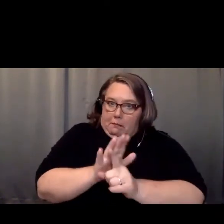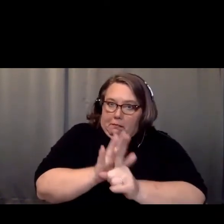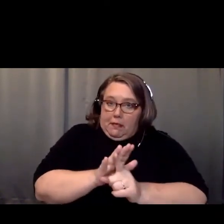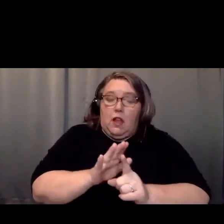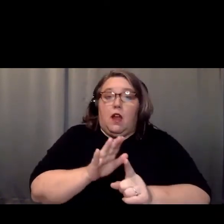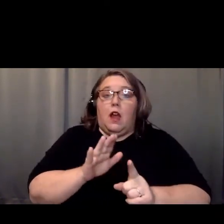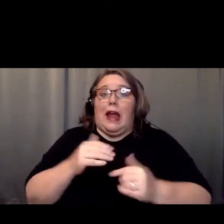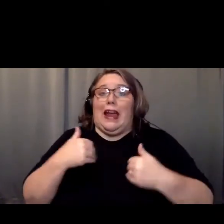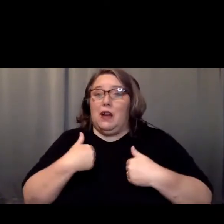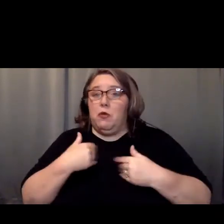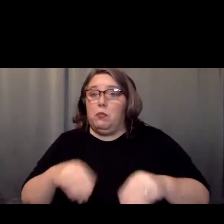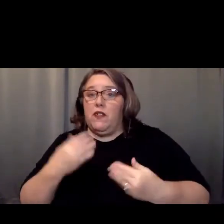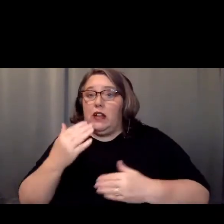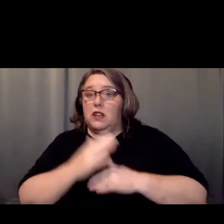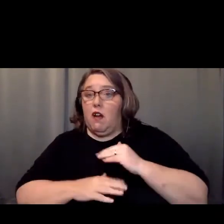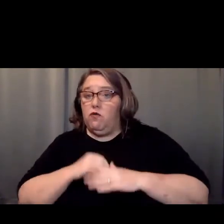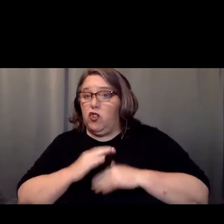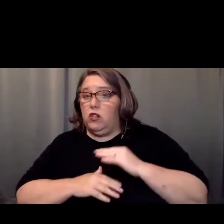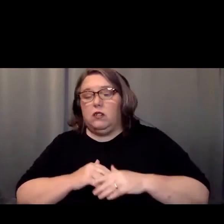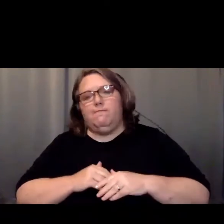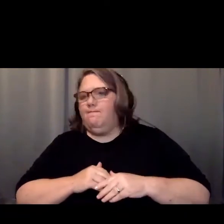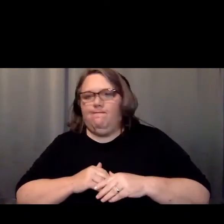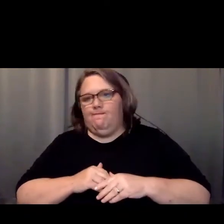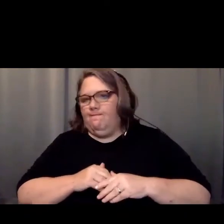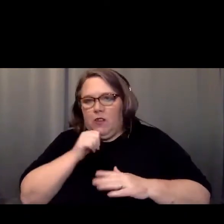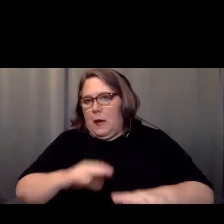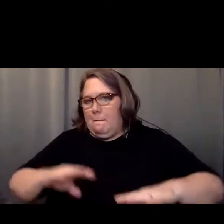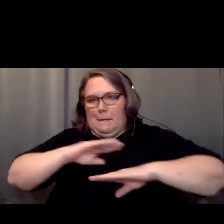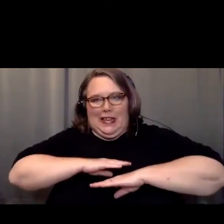that's doesn't quite meet the definition of a service animal,